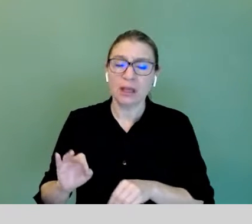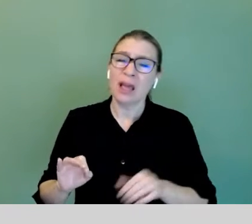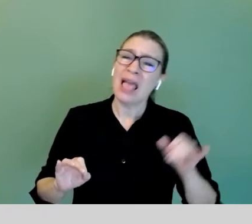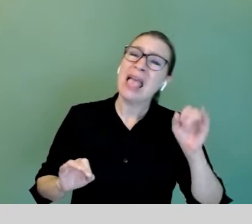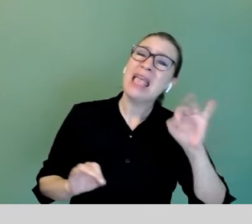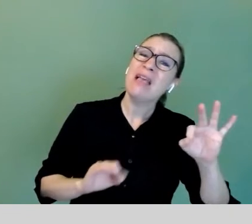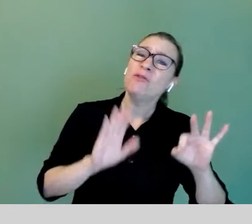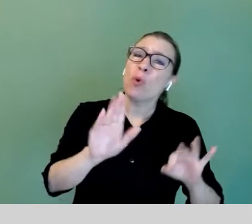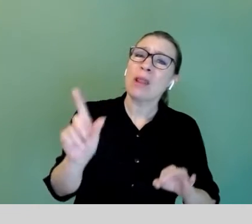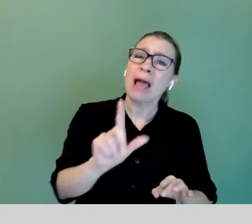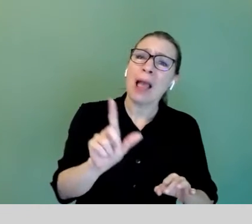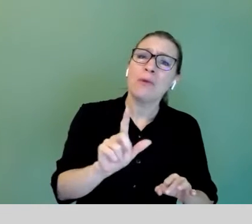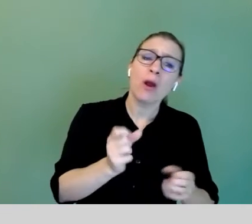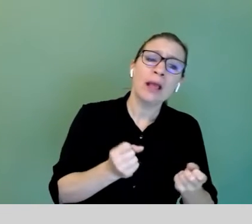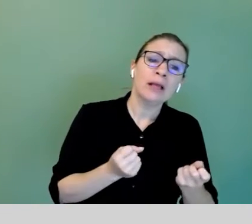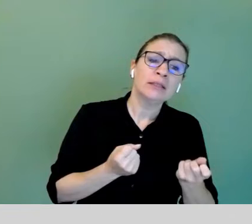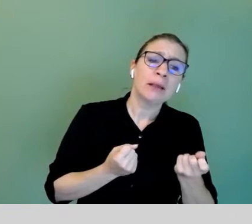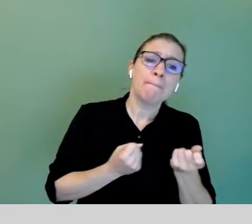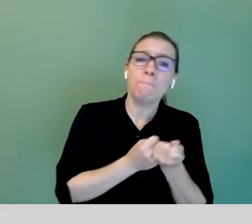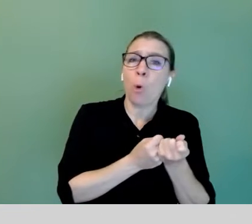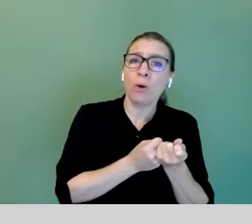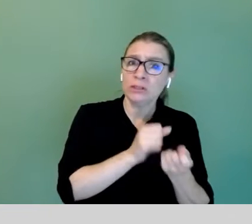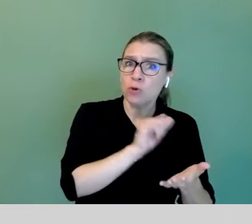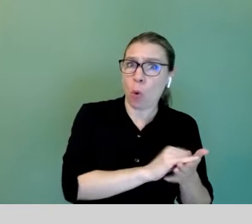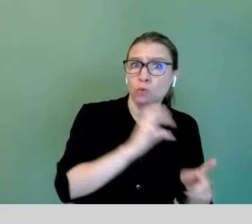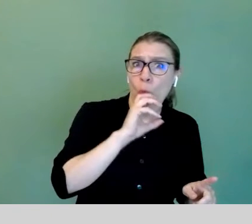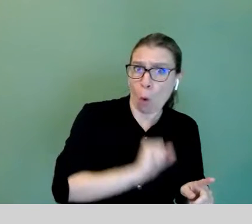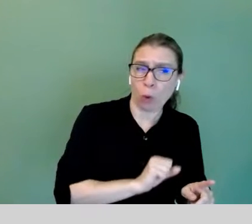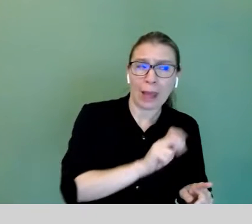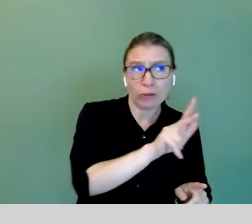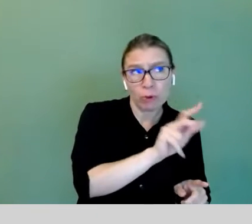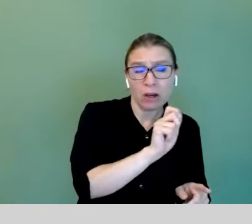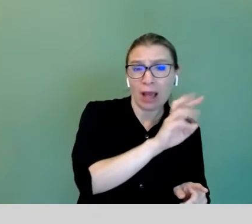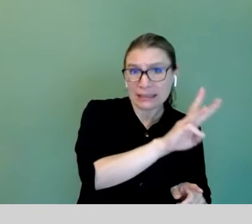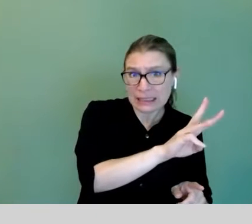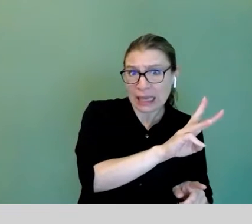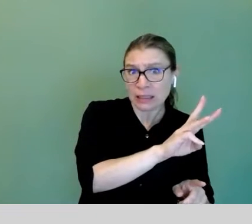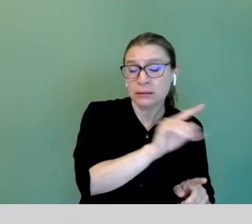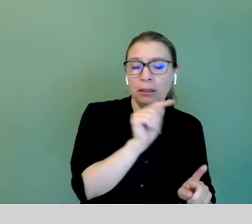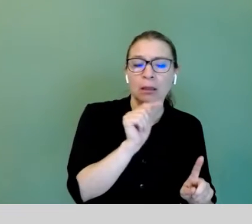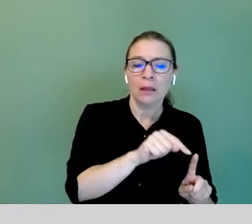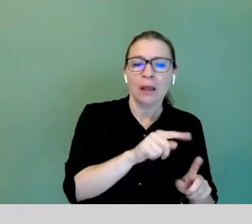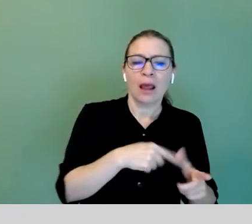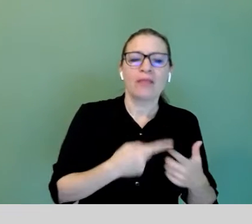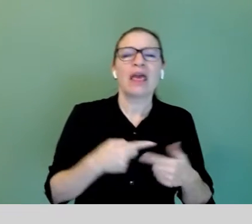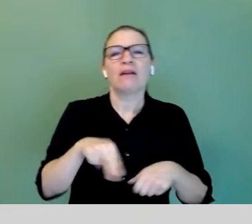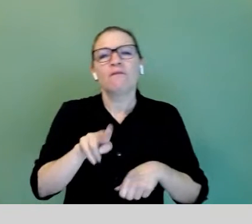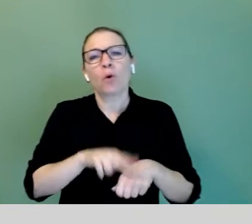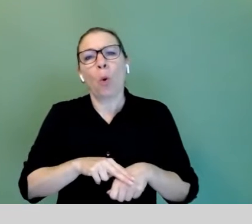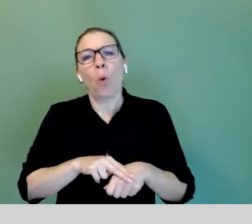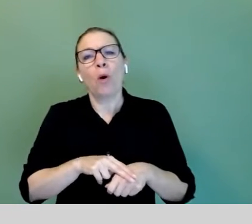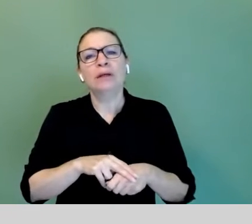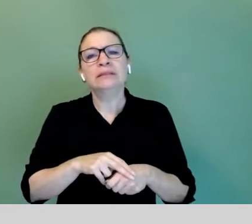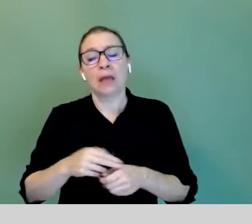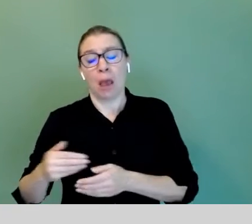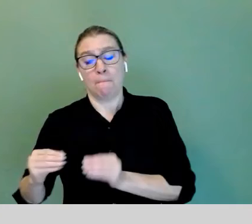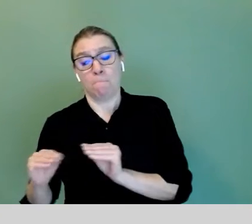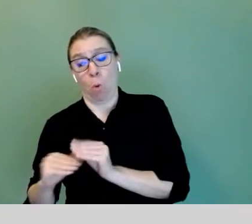also other older versions of Python, like from 3.6, then of course, there is some stuff